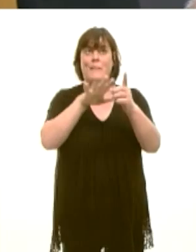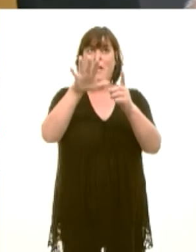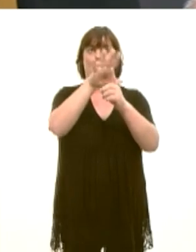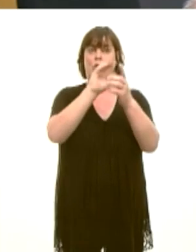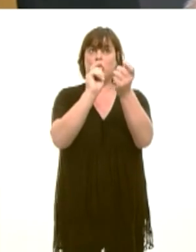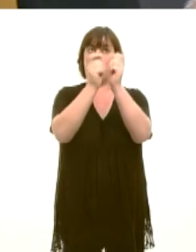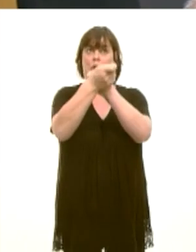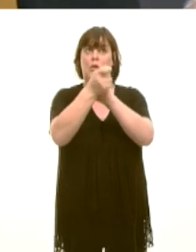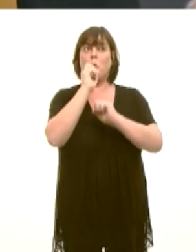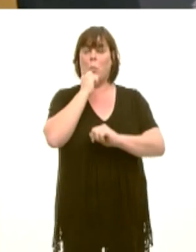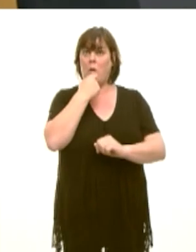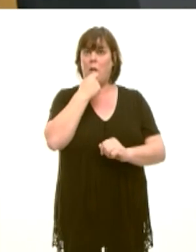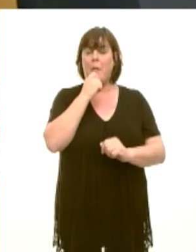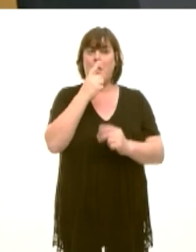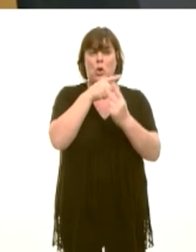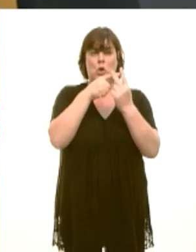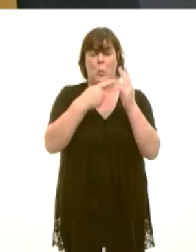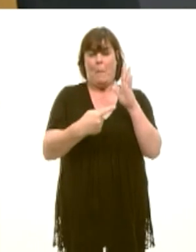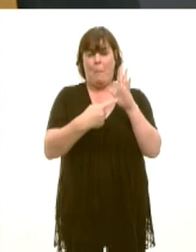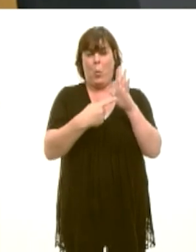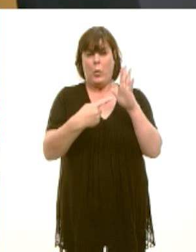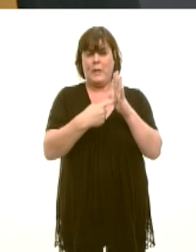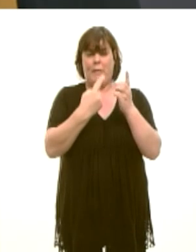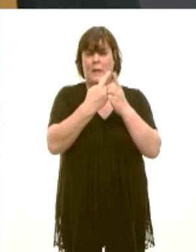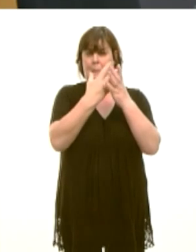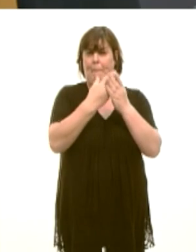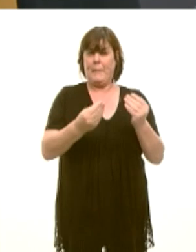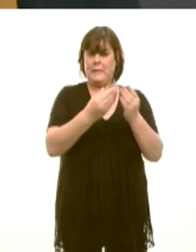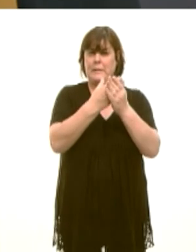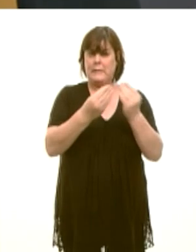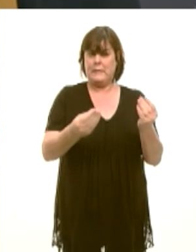were two important issues missed from that update. One was any indication as to when